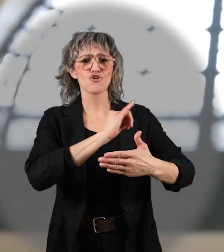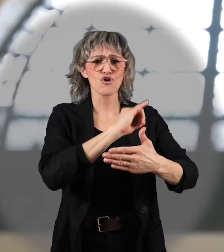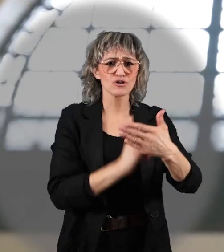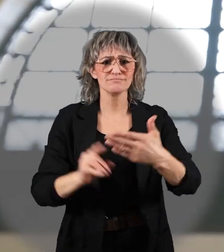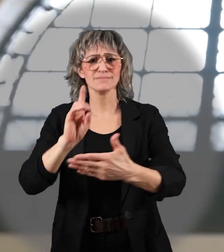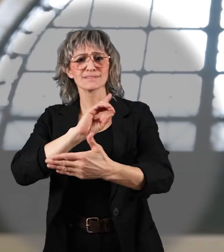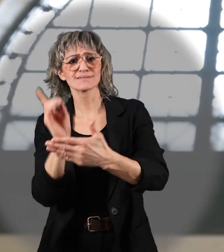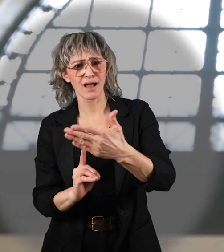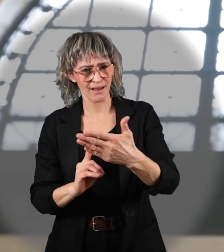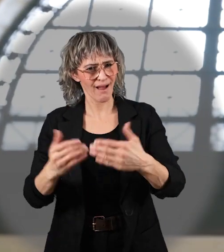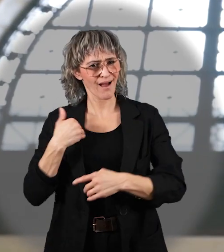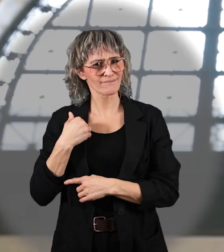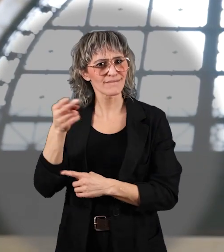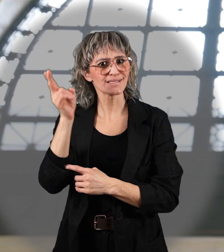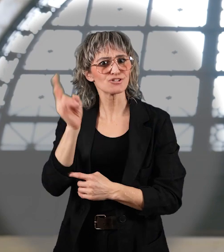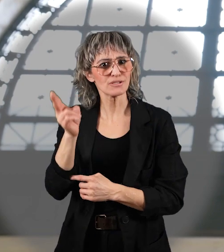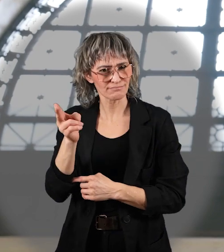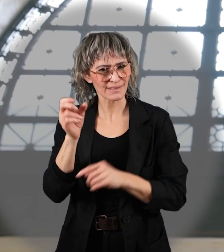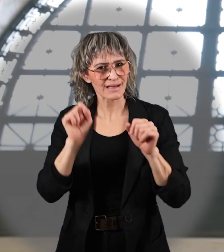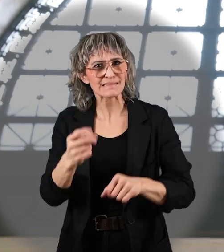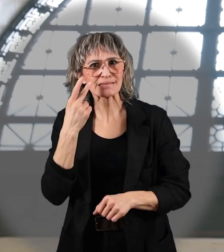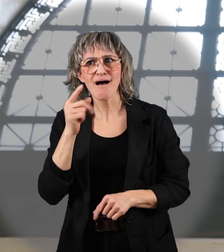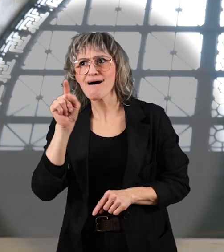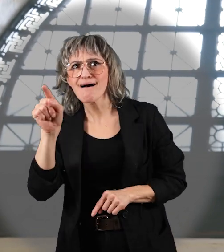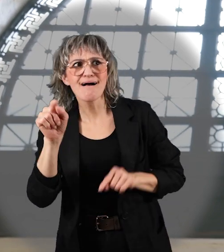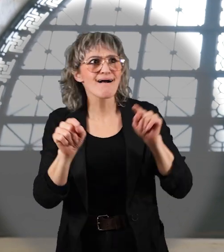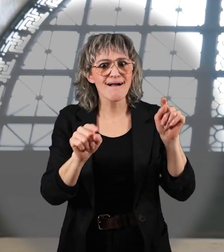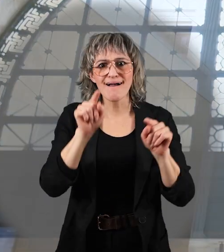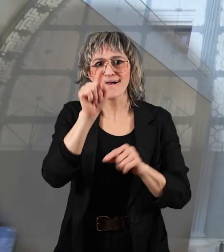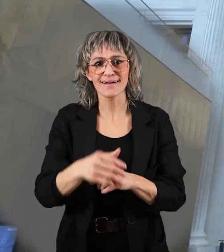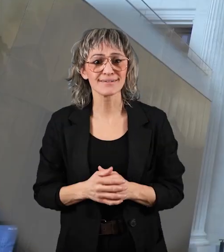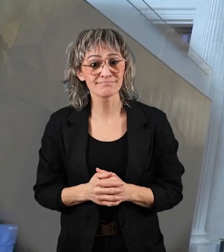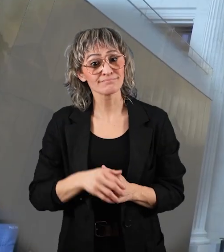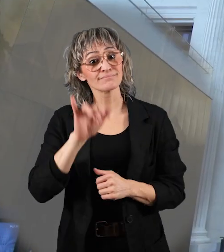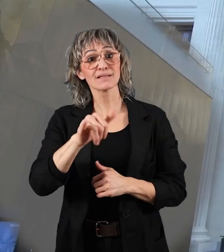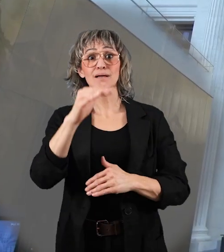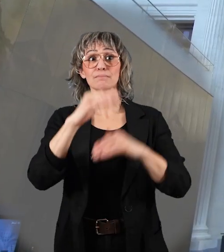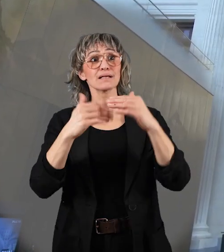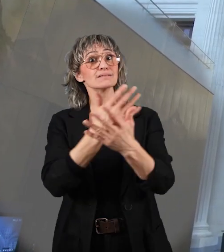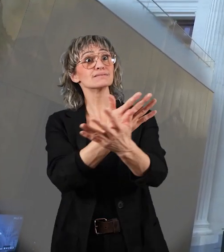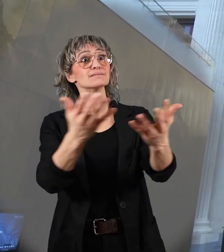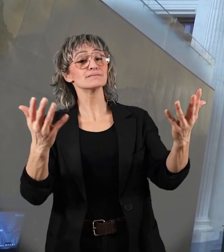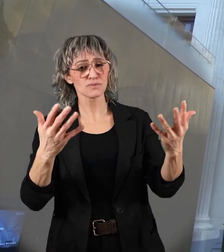You can find reminders of the building's history in its art and design.